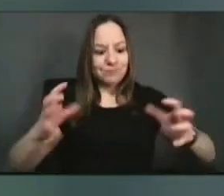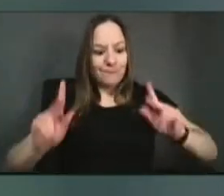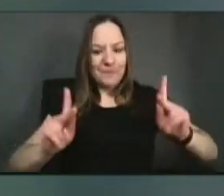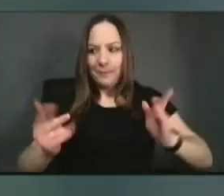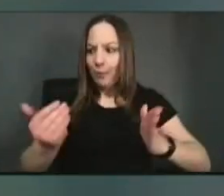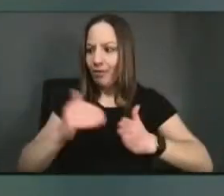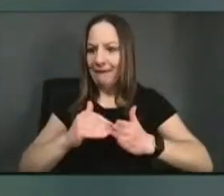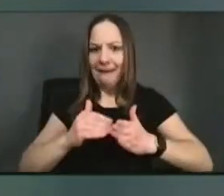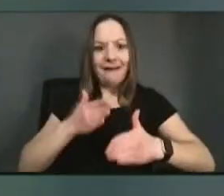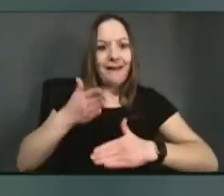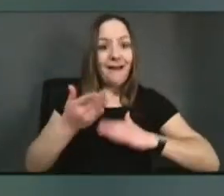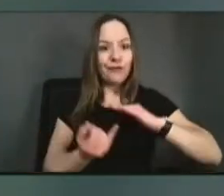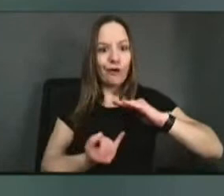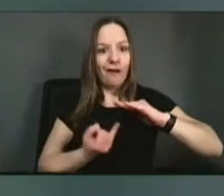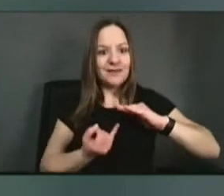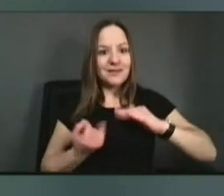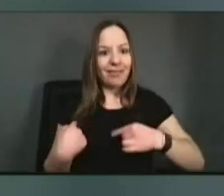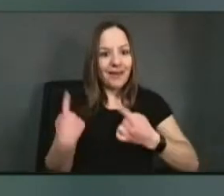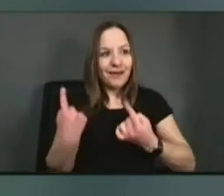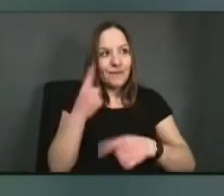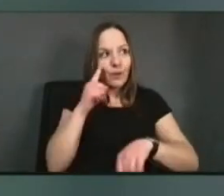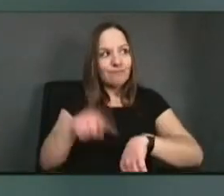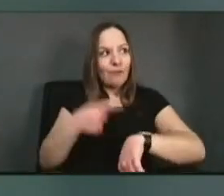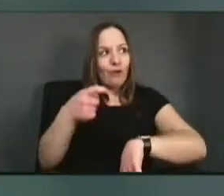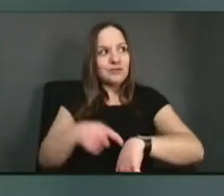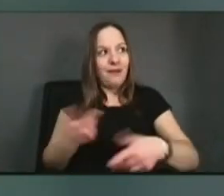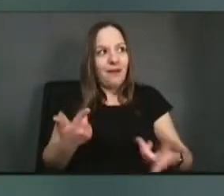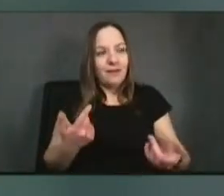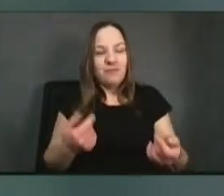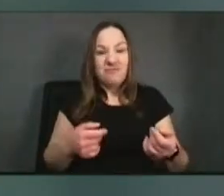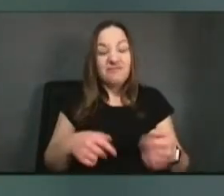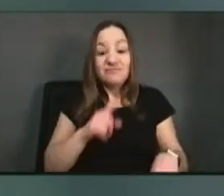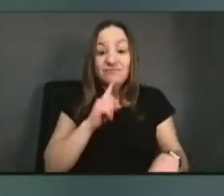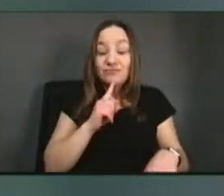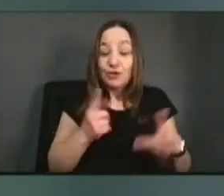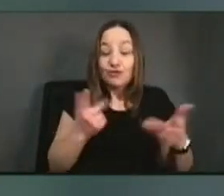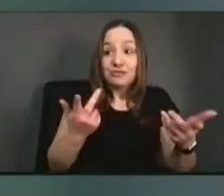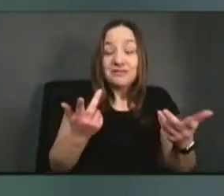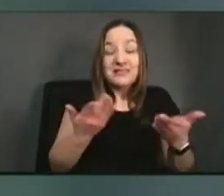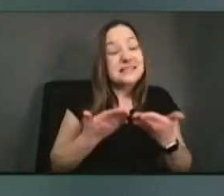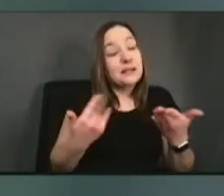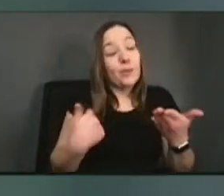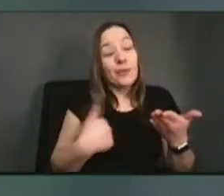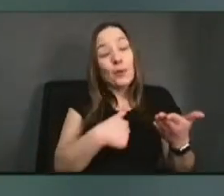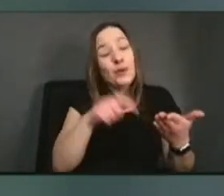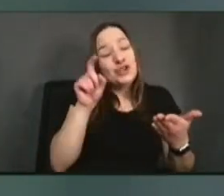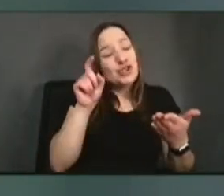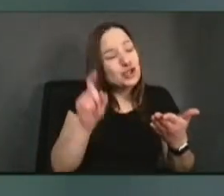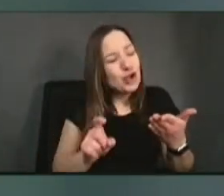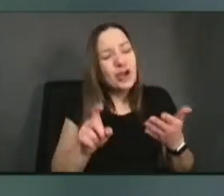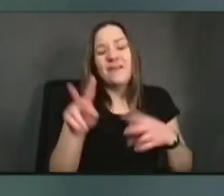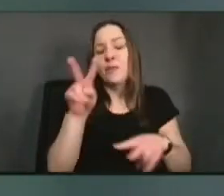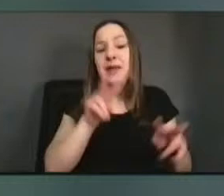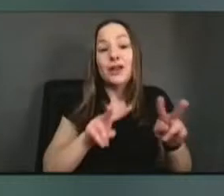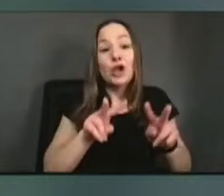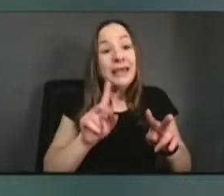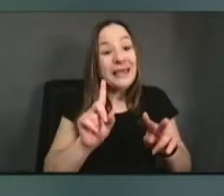figure out who will be going to be now that we're back together and we've been isolated for such a long period of time and have